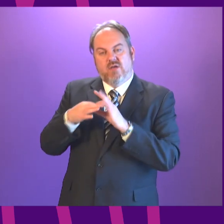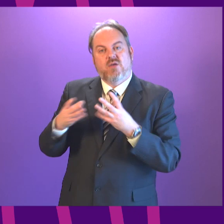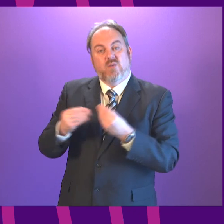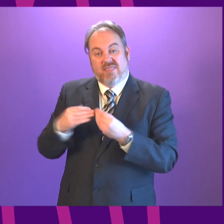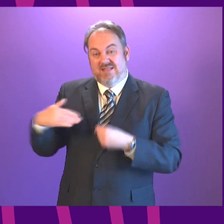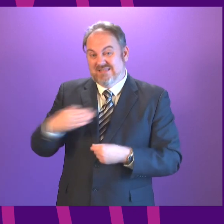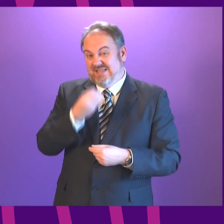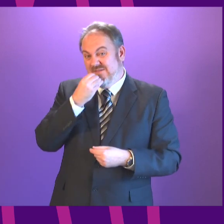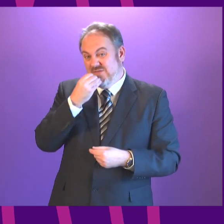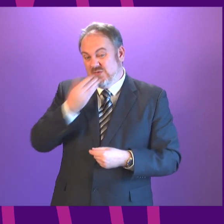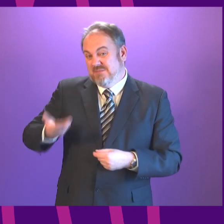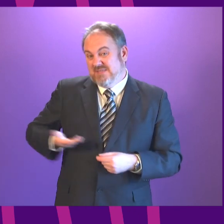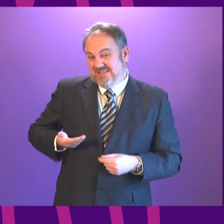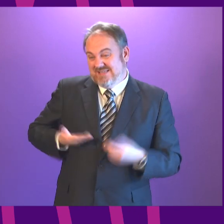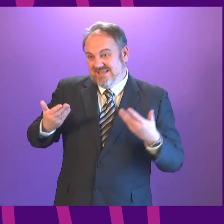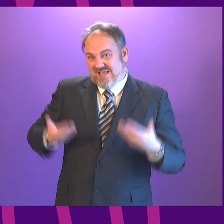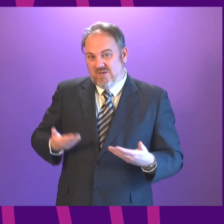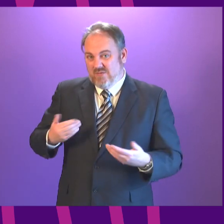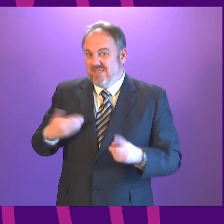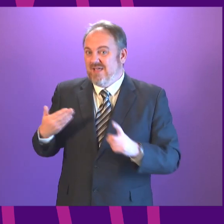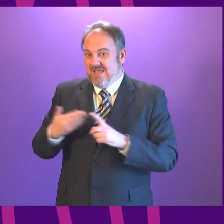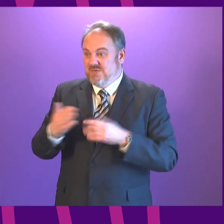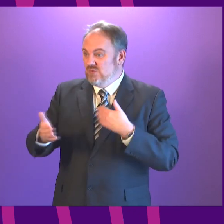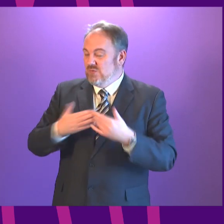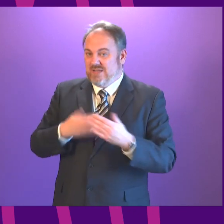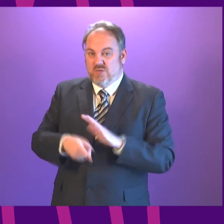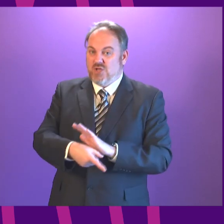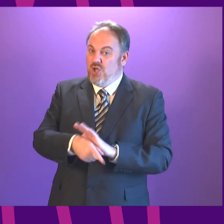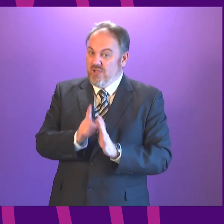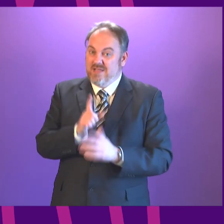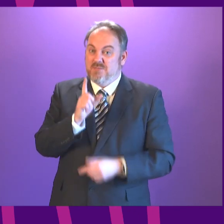It is in everybody’s interests that the issue be resolved as quickly as possible.